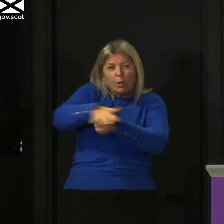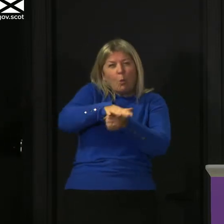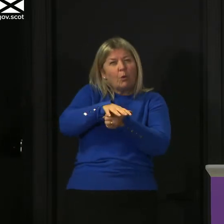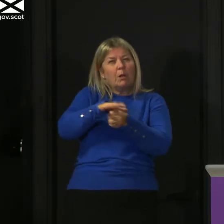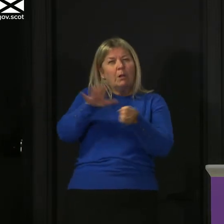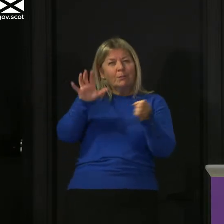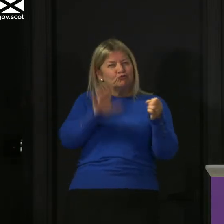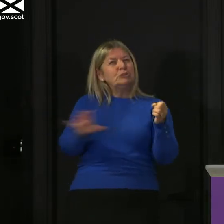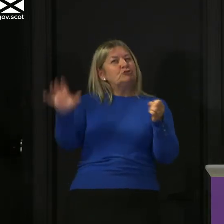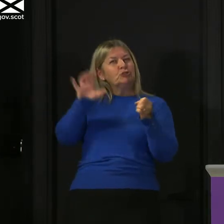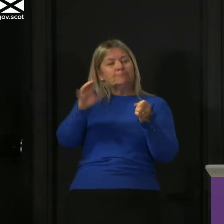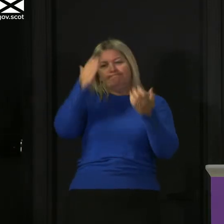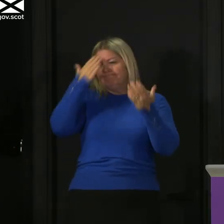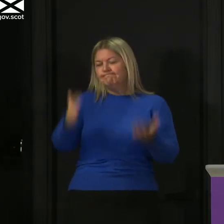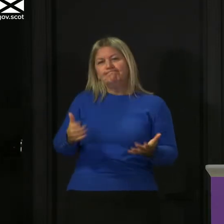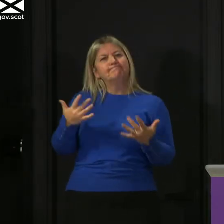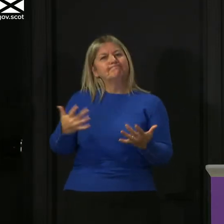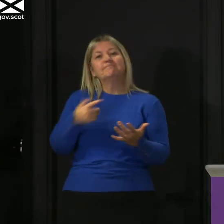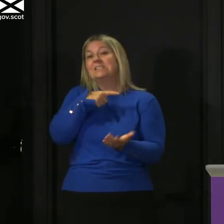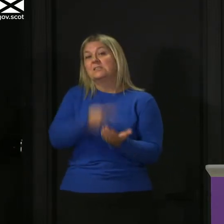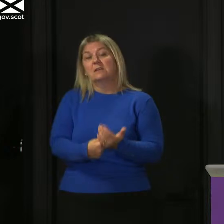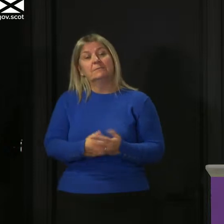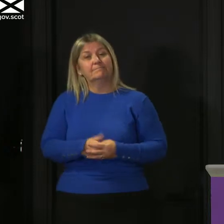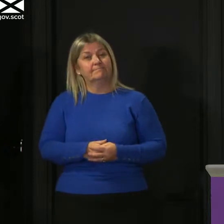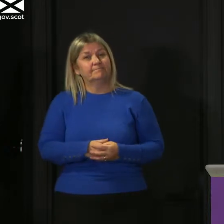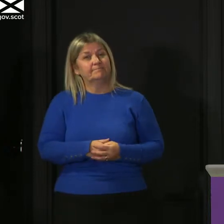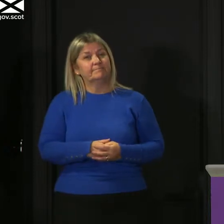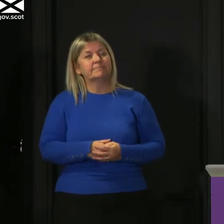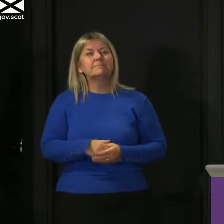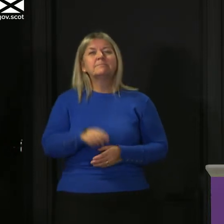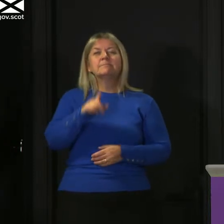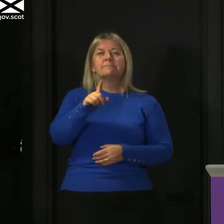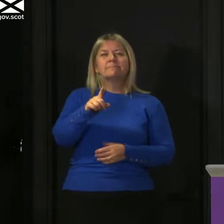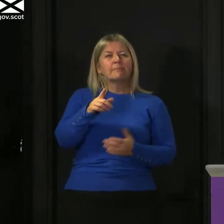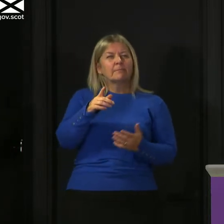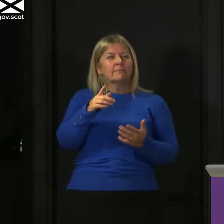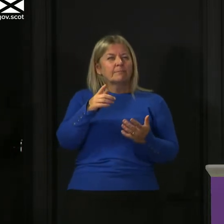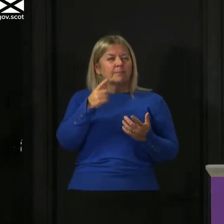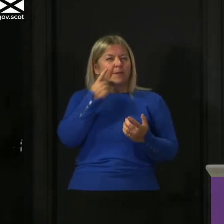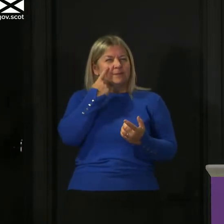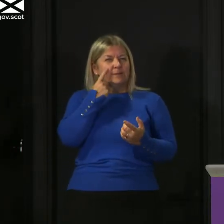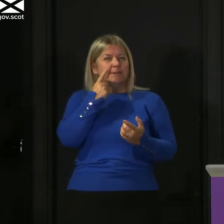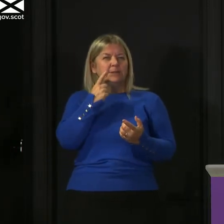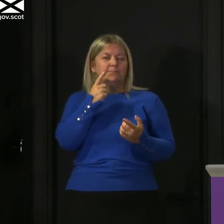a decision on that yet. What I would say is that although we are seeing in west central Scotland